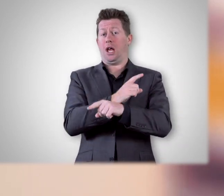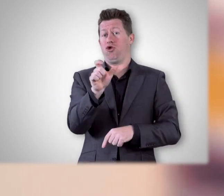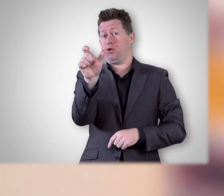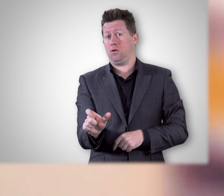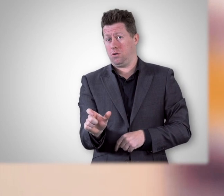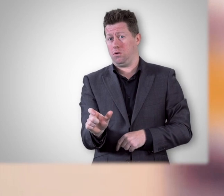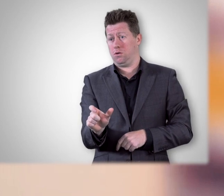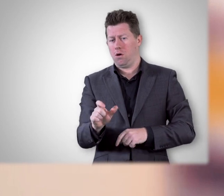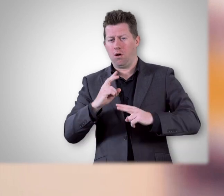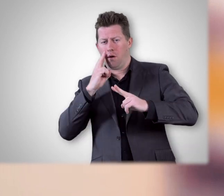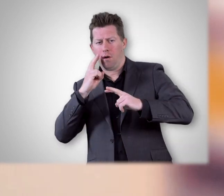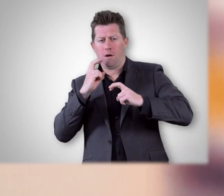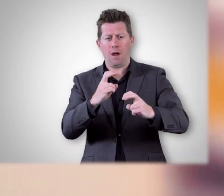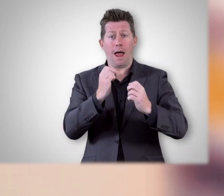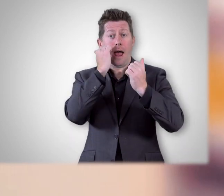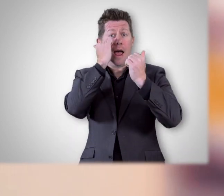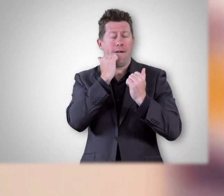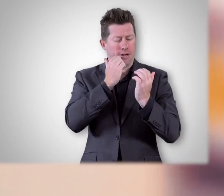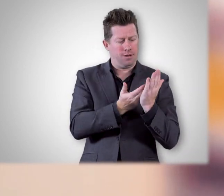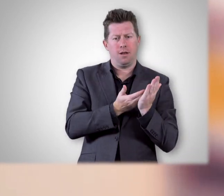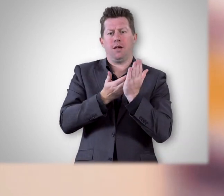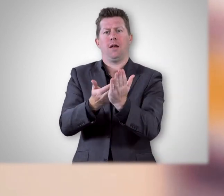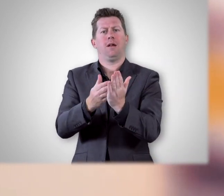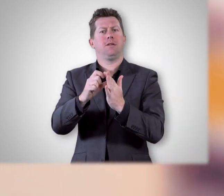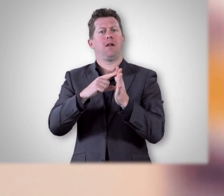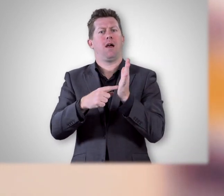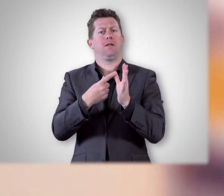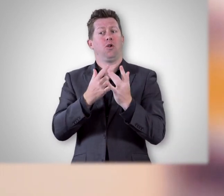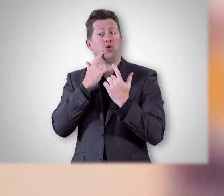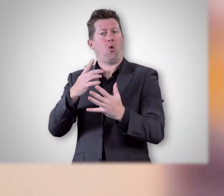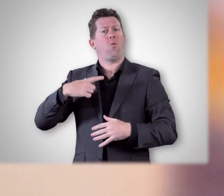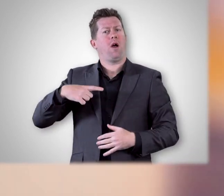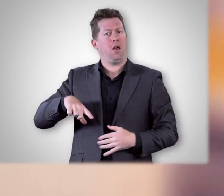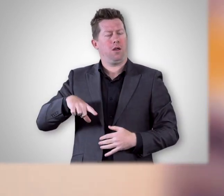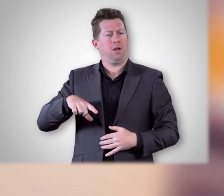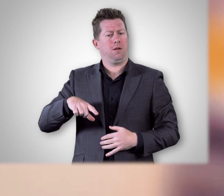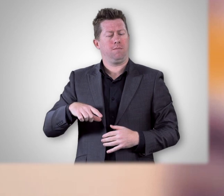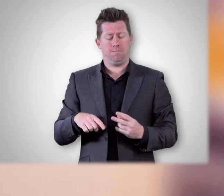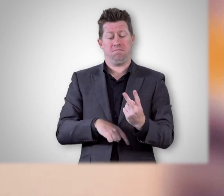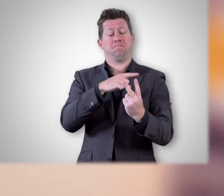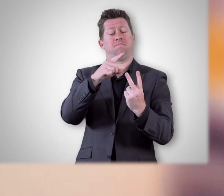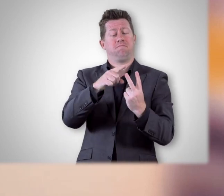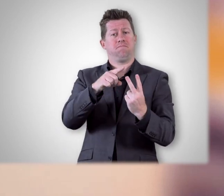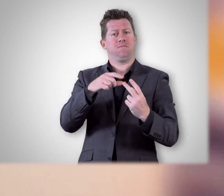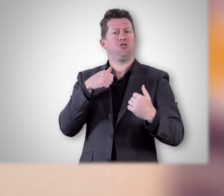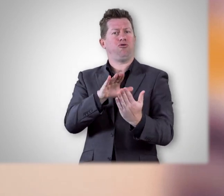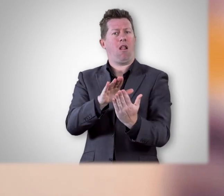our research evidence to provide solid data on the effectiveness. Another significant challenge we